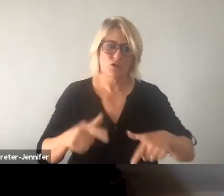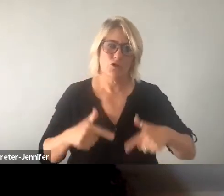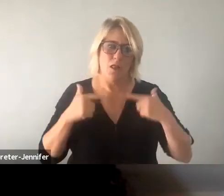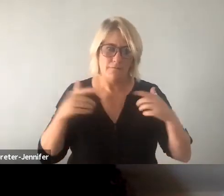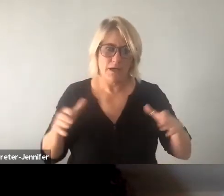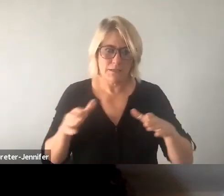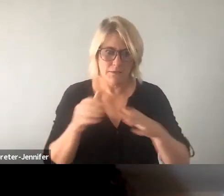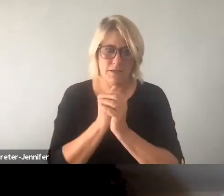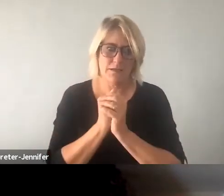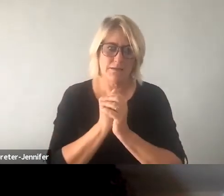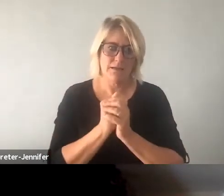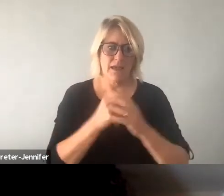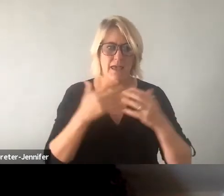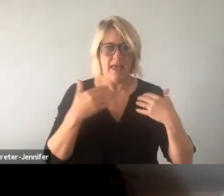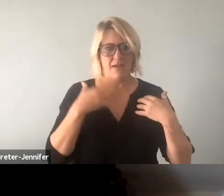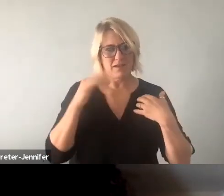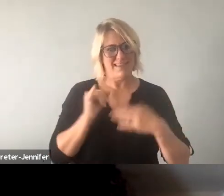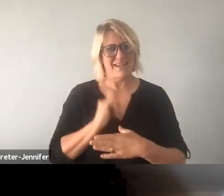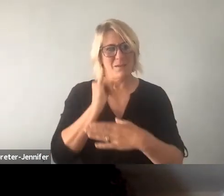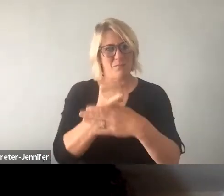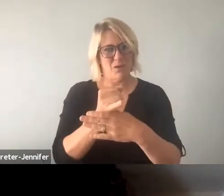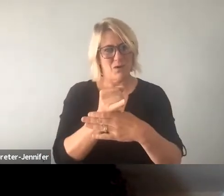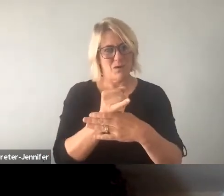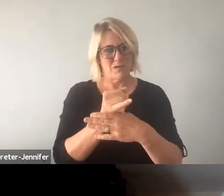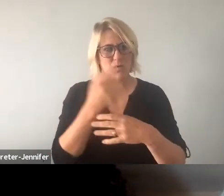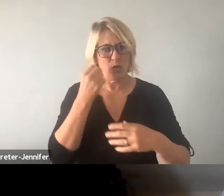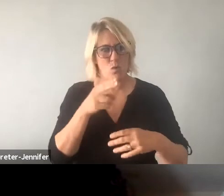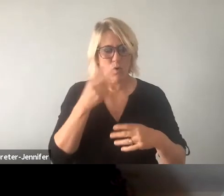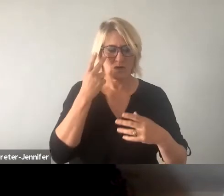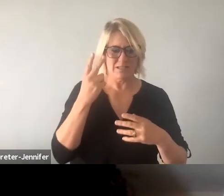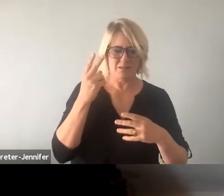impairment that substantially limits one or more major life activities.